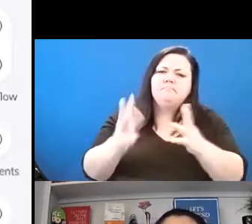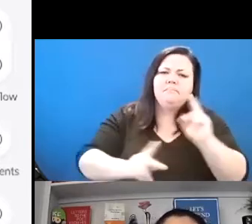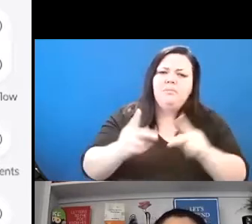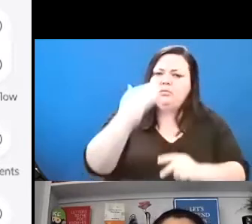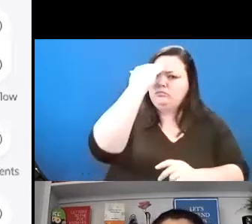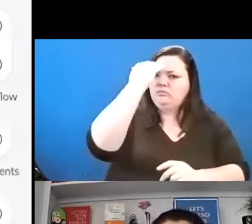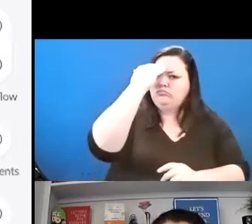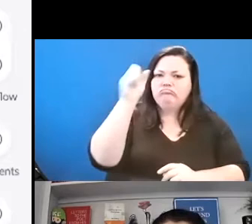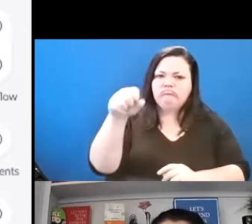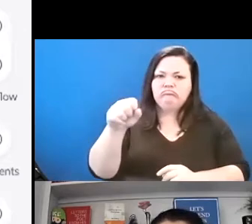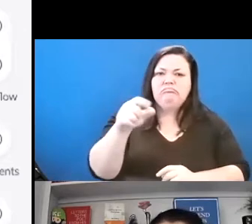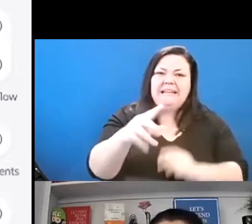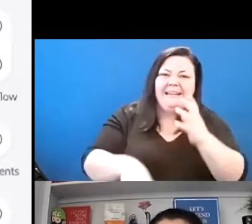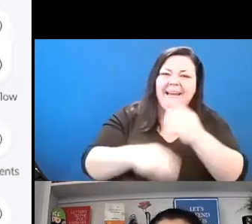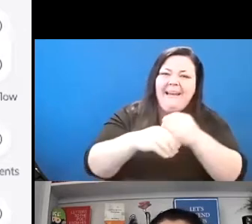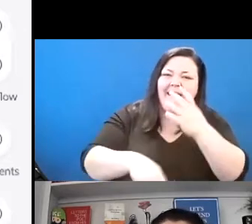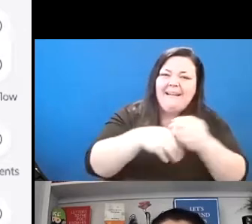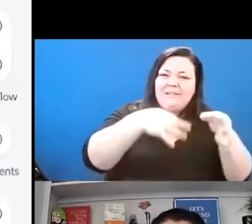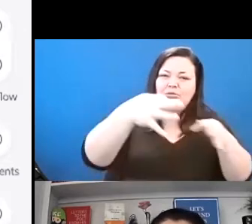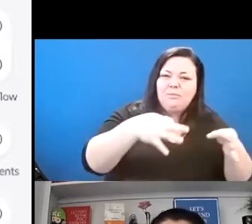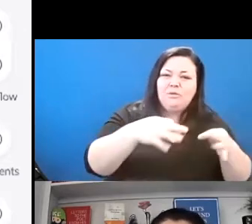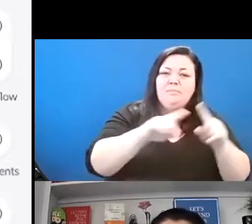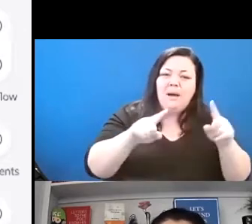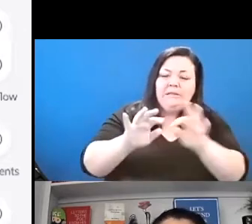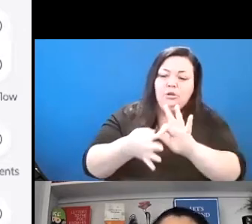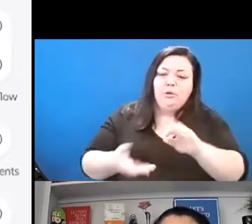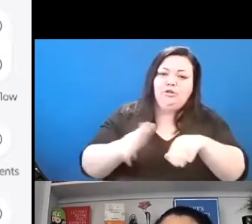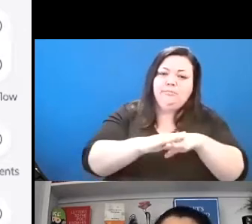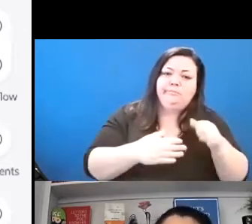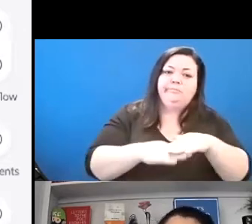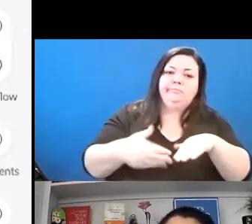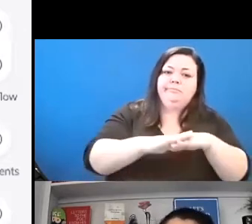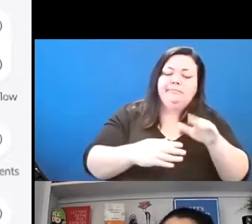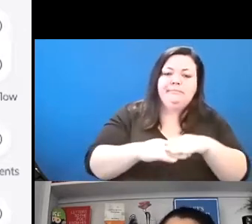the description but layers it with interpretation the whole time but it's so layered that it's very